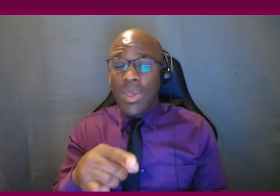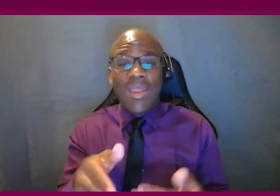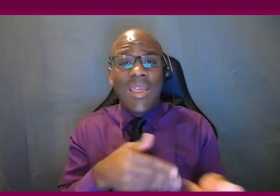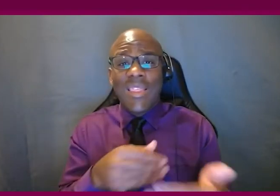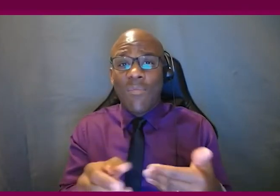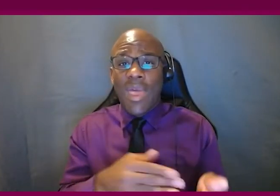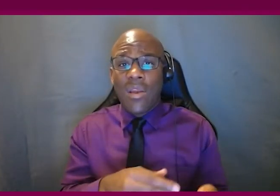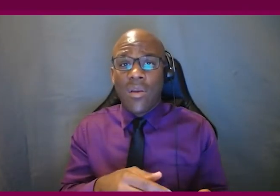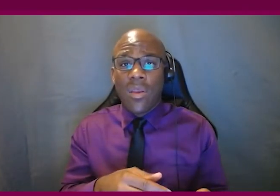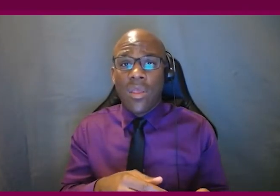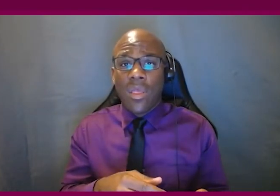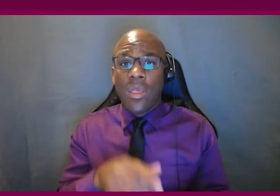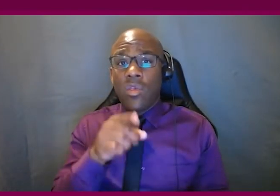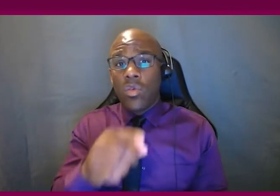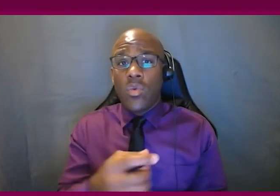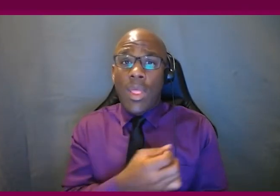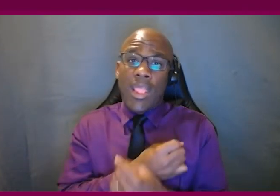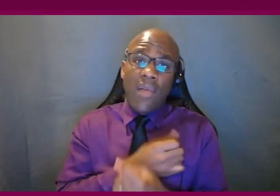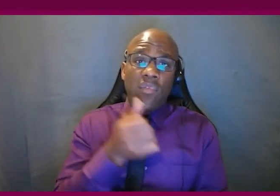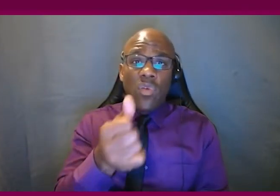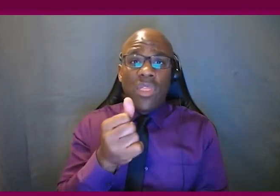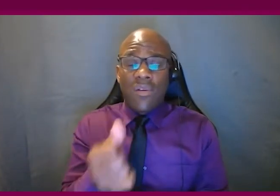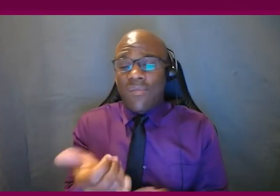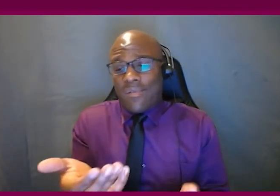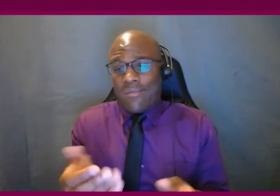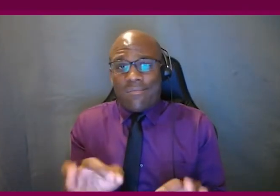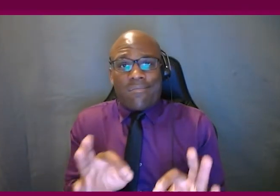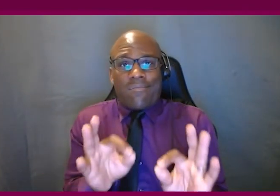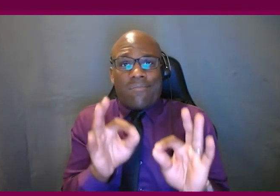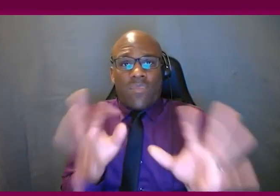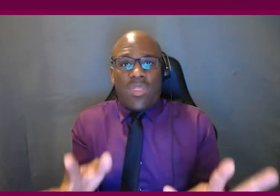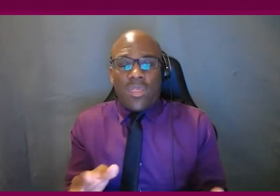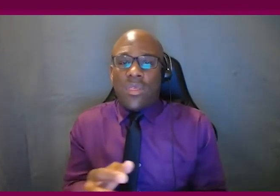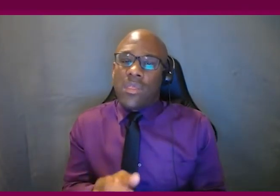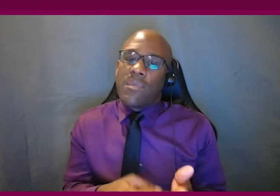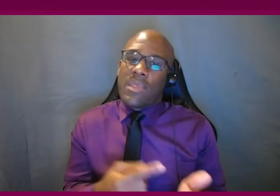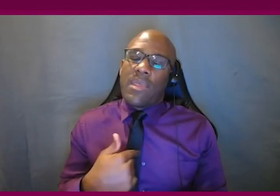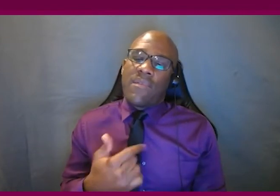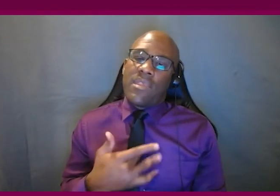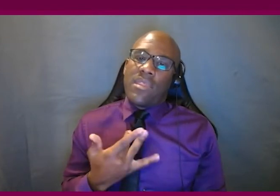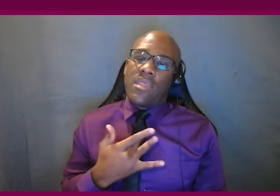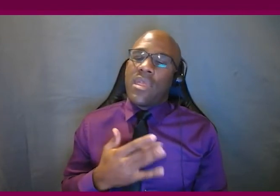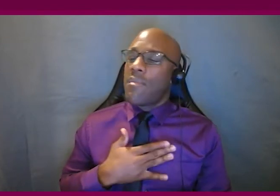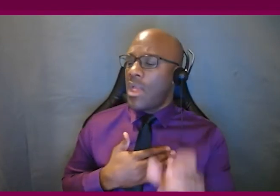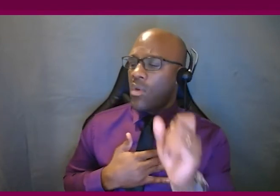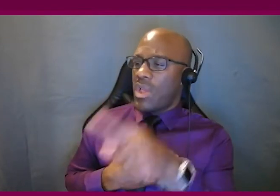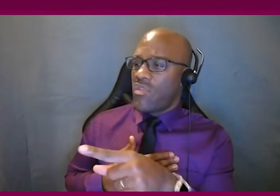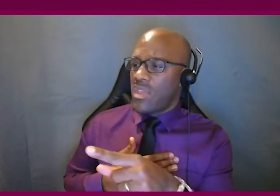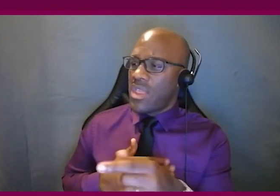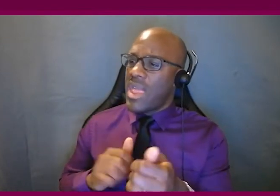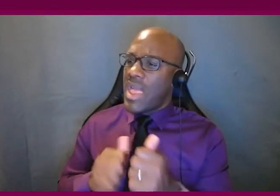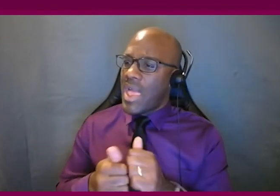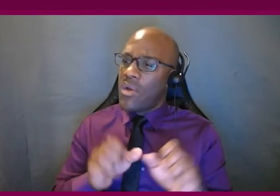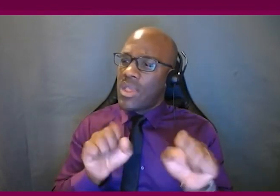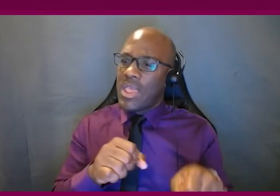their own mental hygiene even though these access barriers exist and how can art therapy help in that journey?